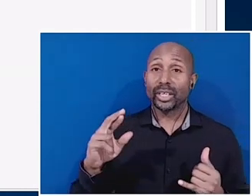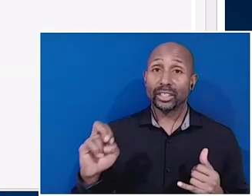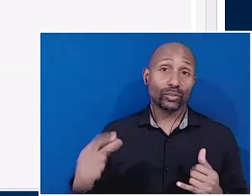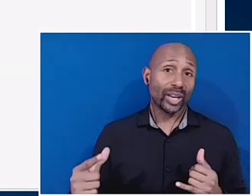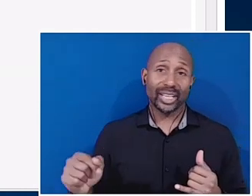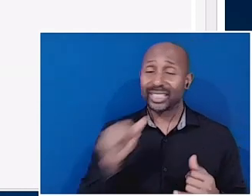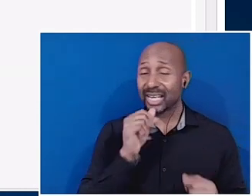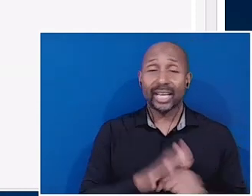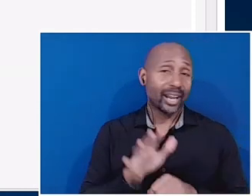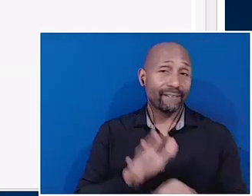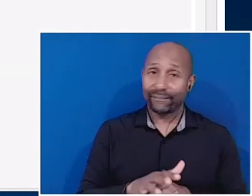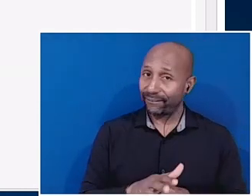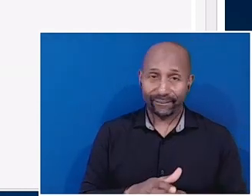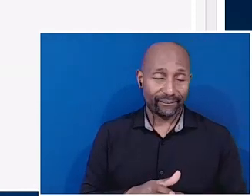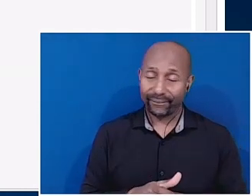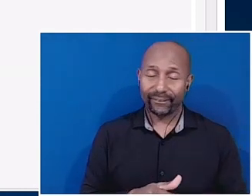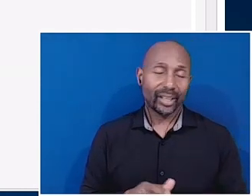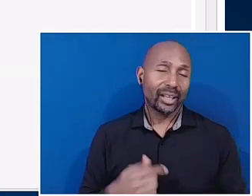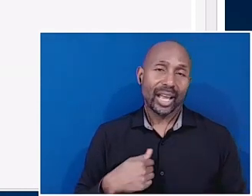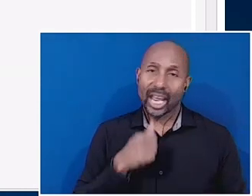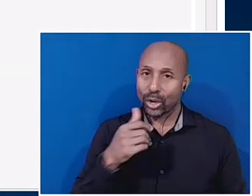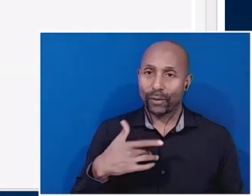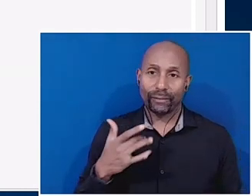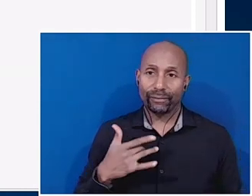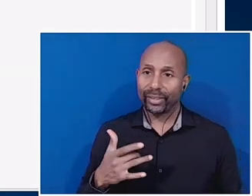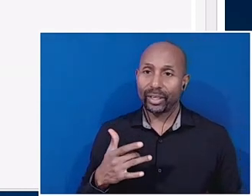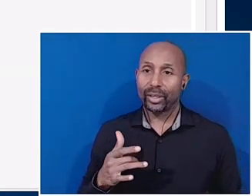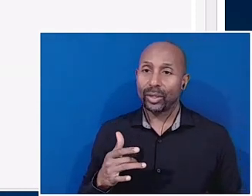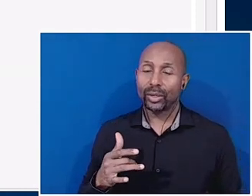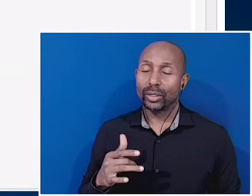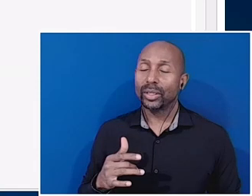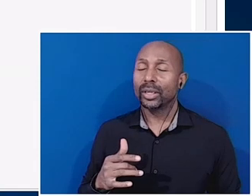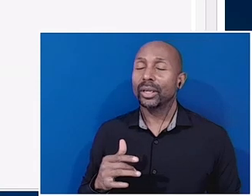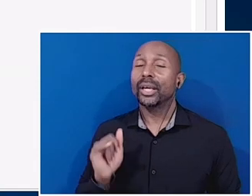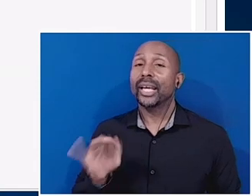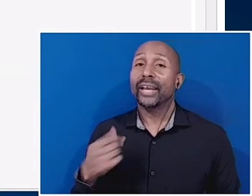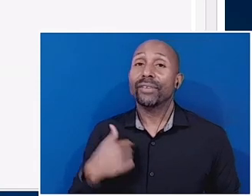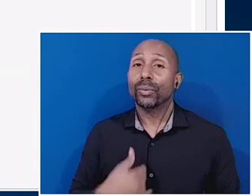So I don't feel that it would muddle the regulations to add specific language